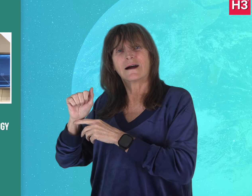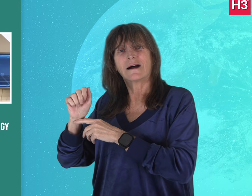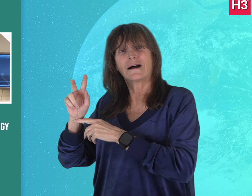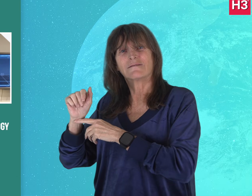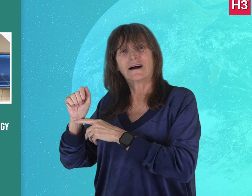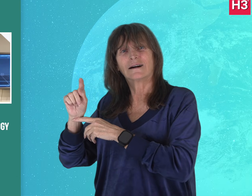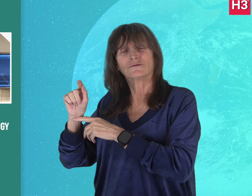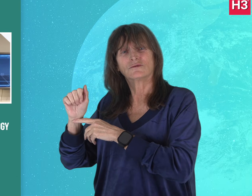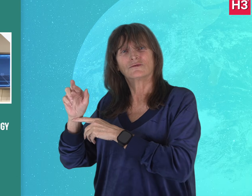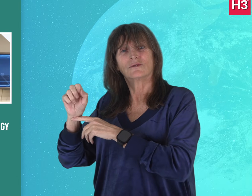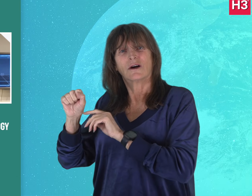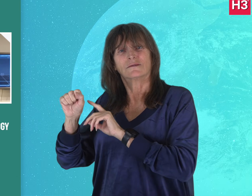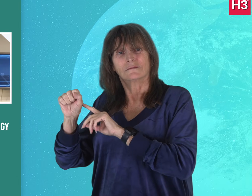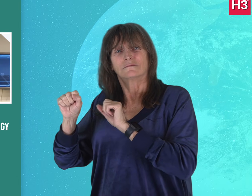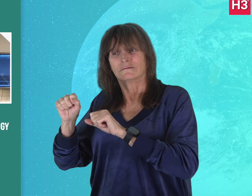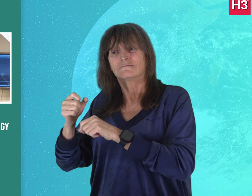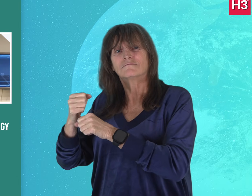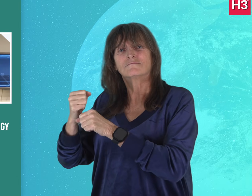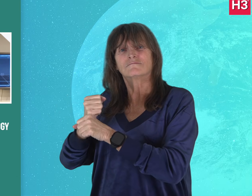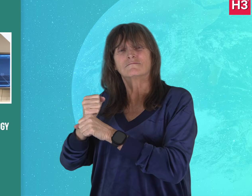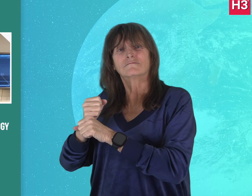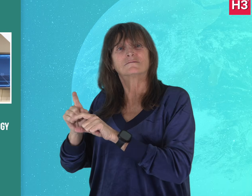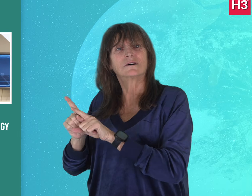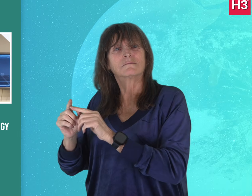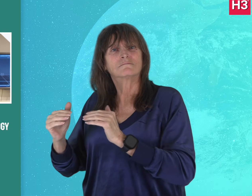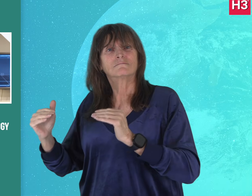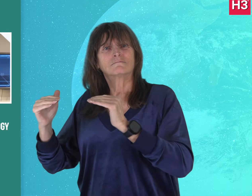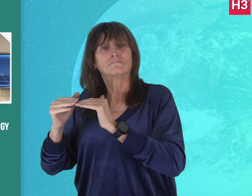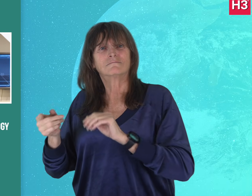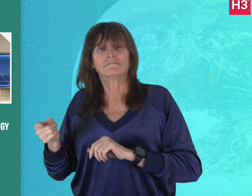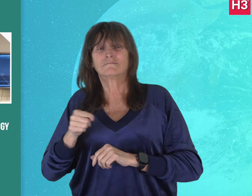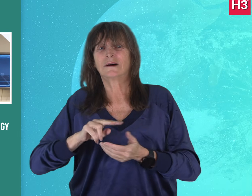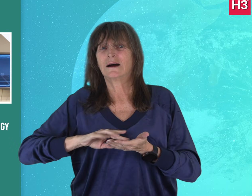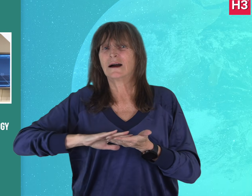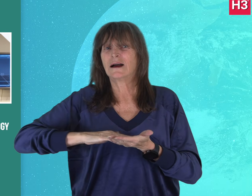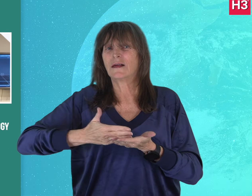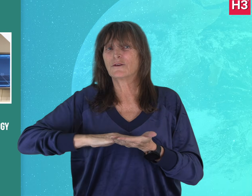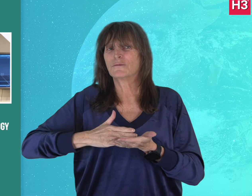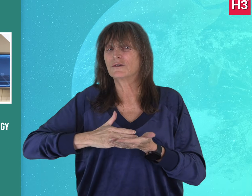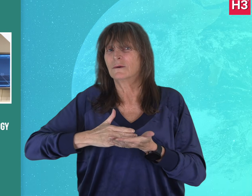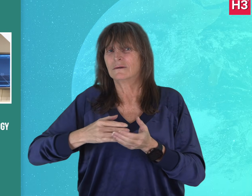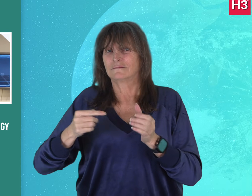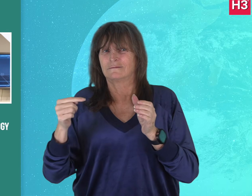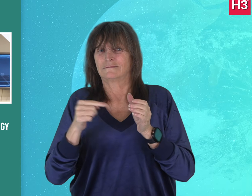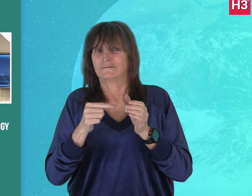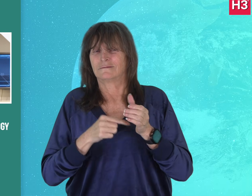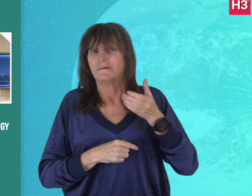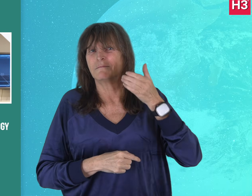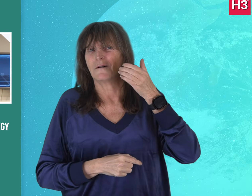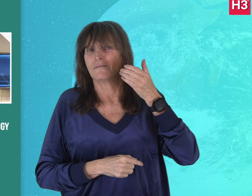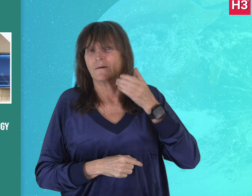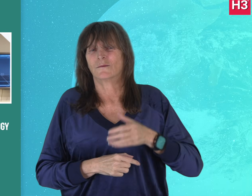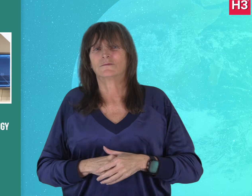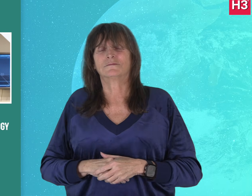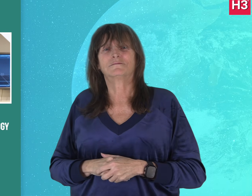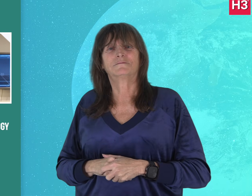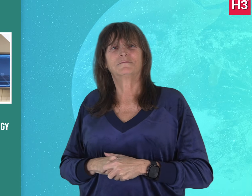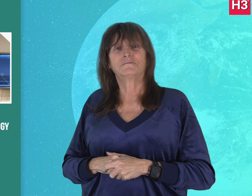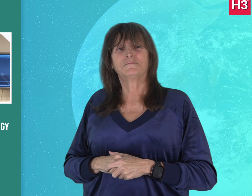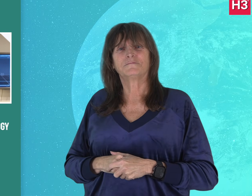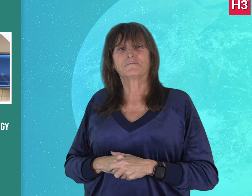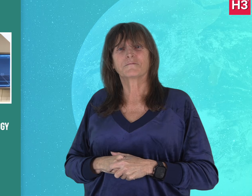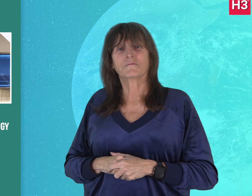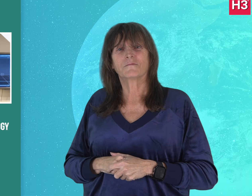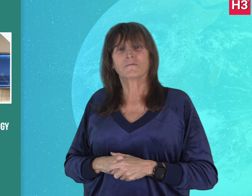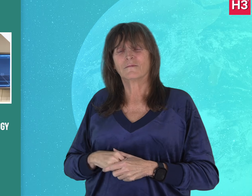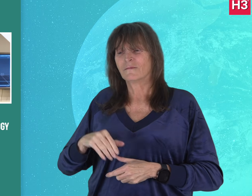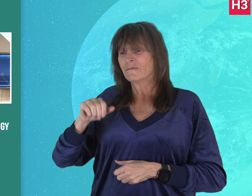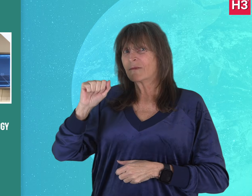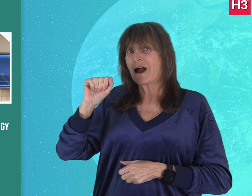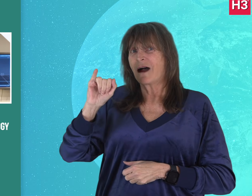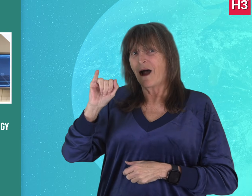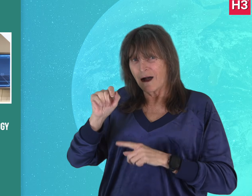on smartphones. AI is also improving safety. In the past, emergency